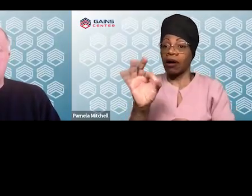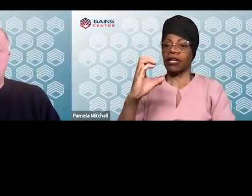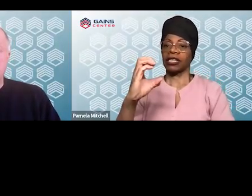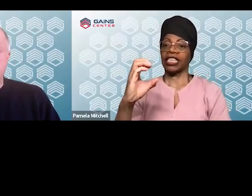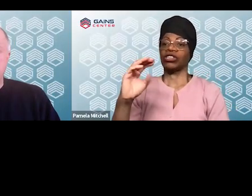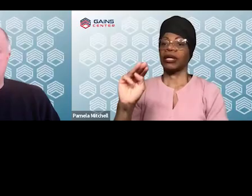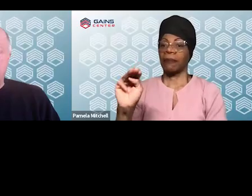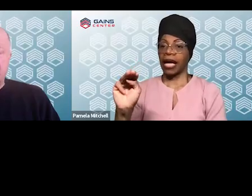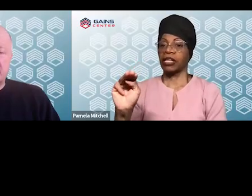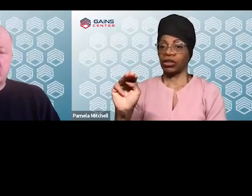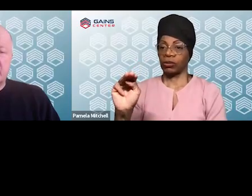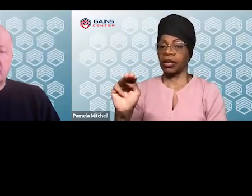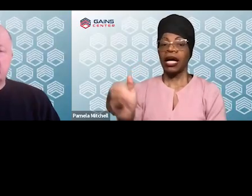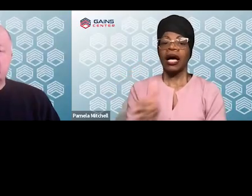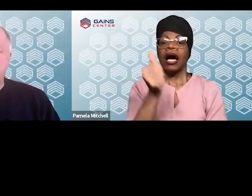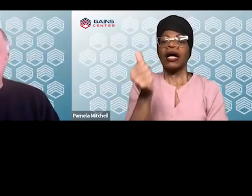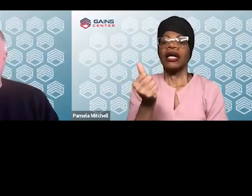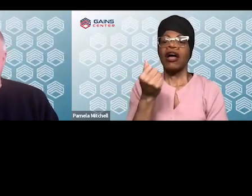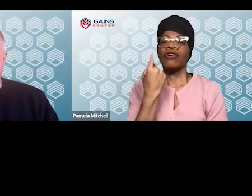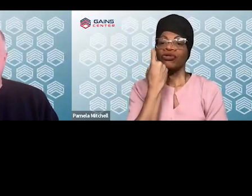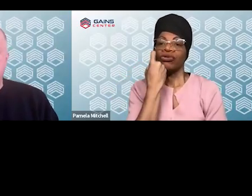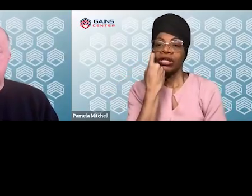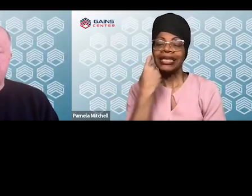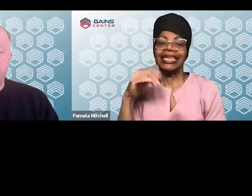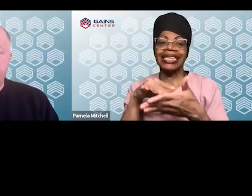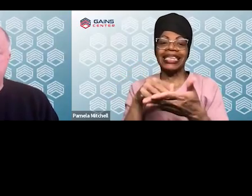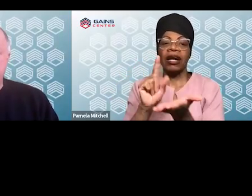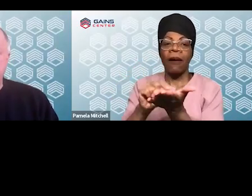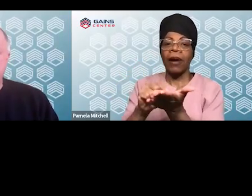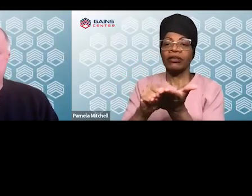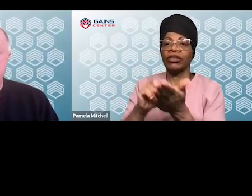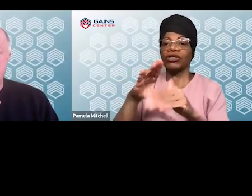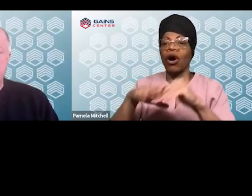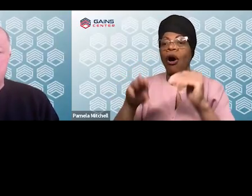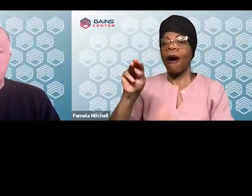Another more recent study was published, and this was on methamphetamine use disorder